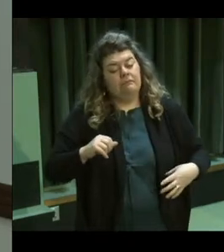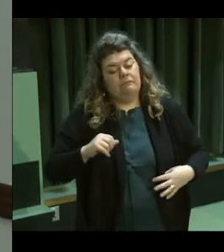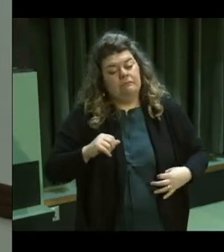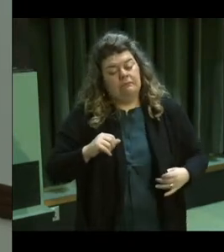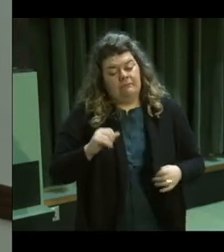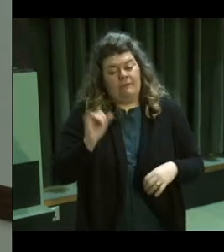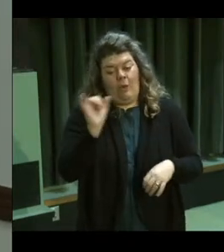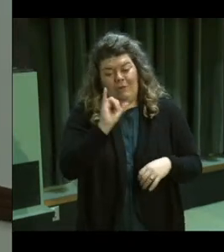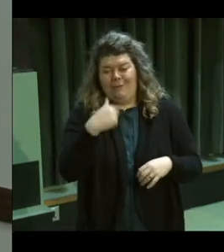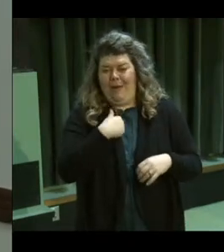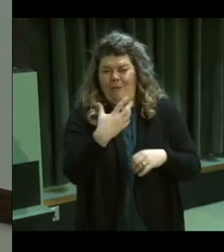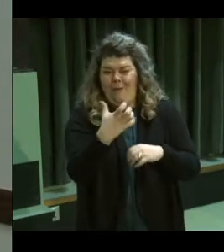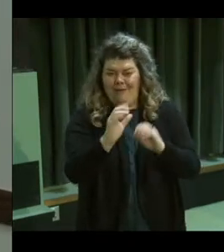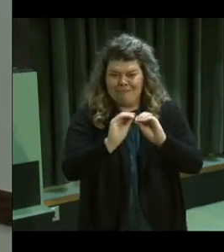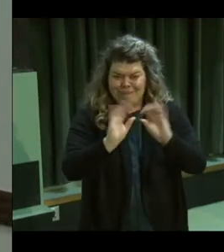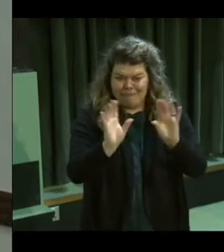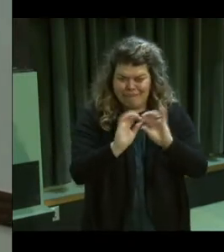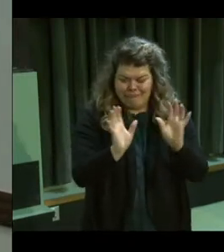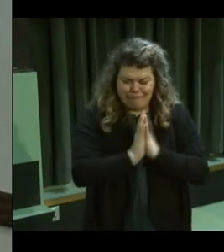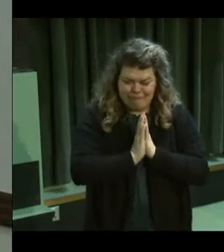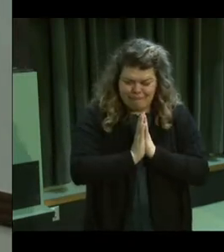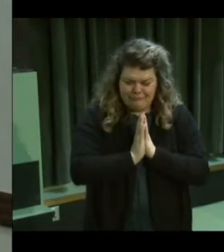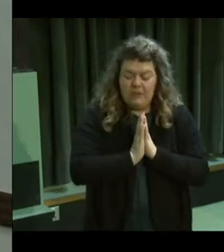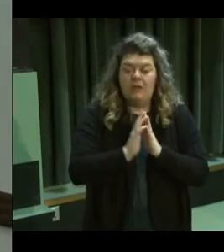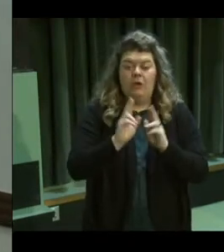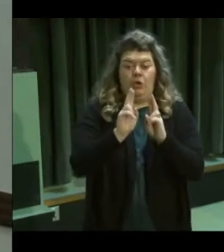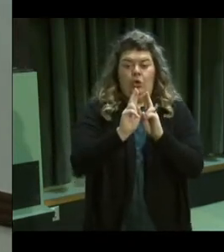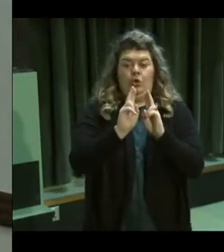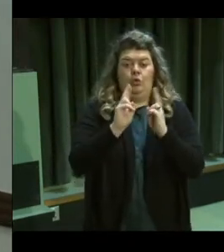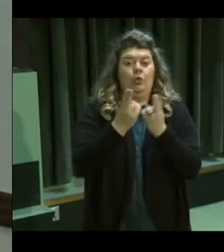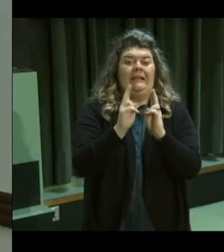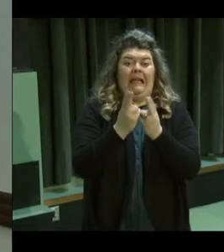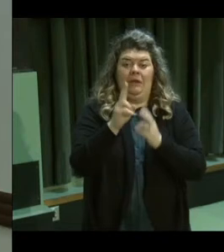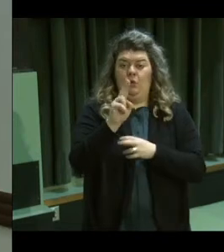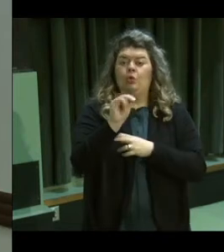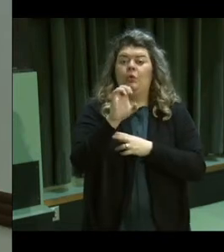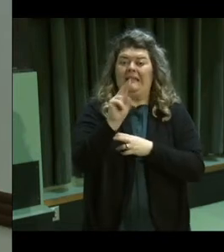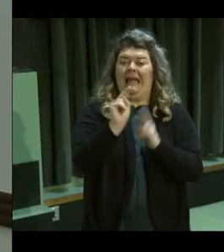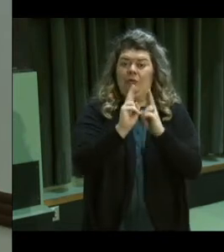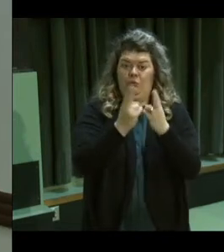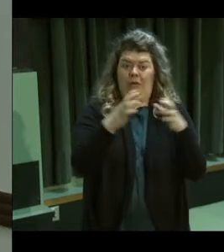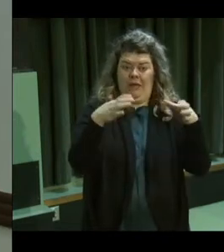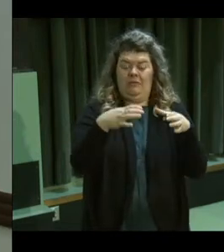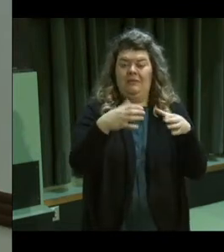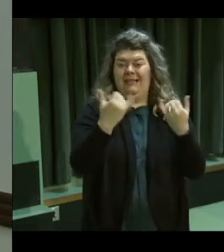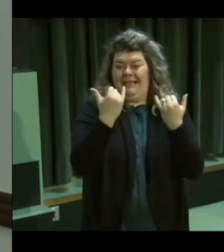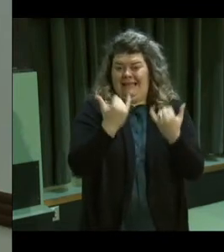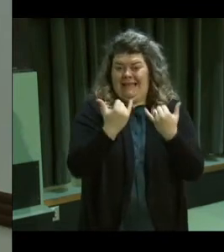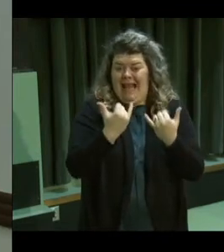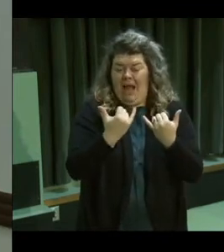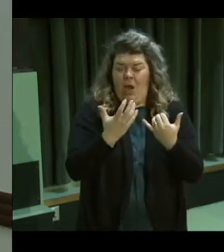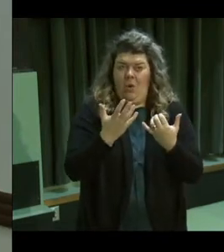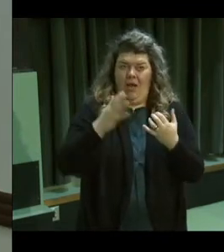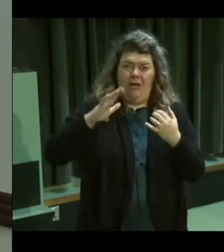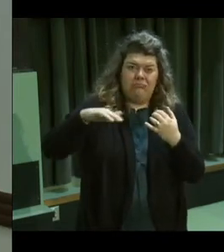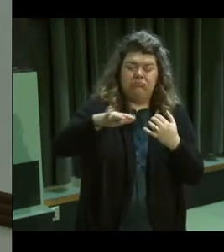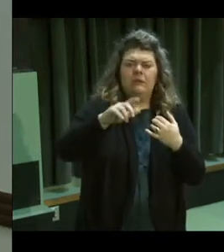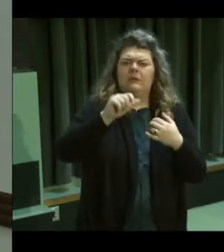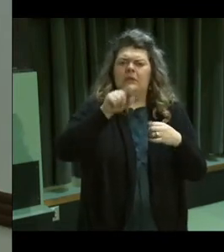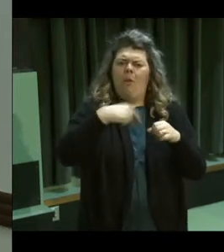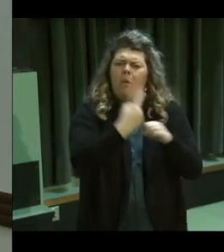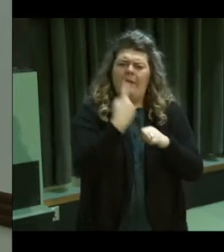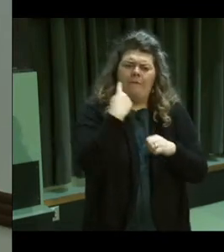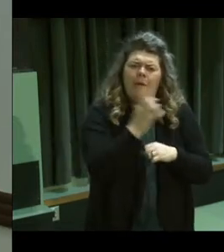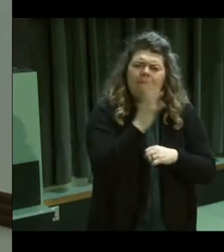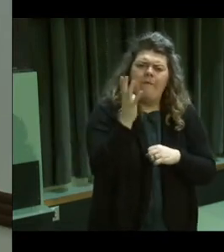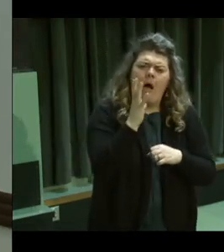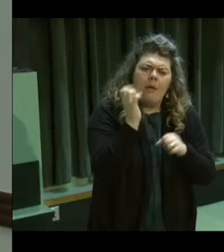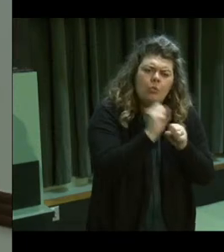make clear that that, unions